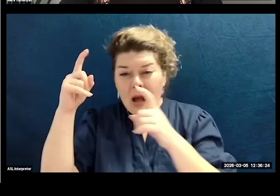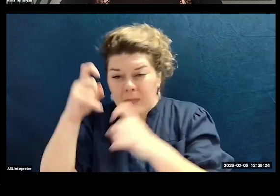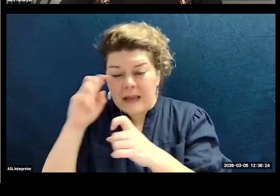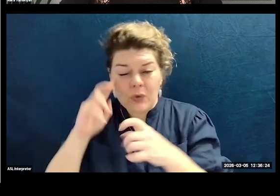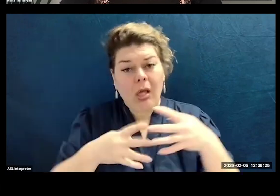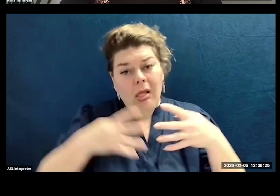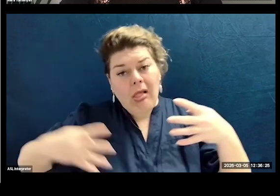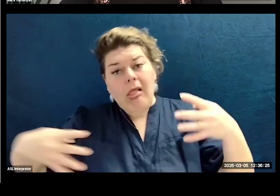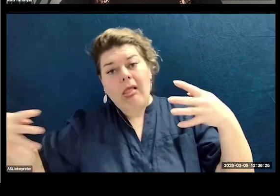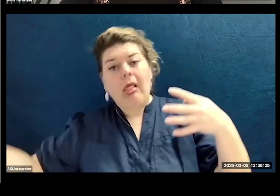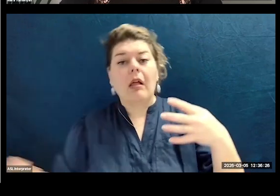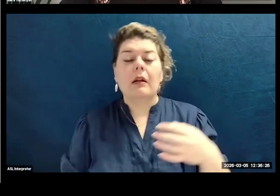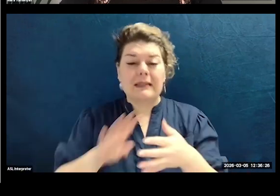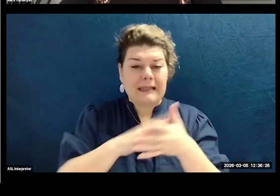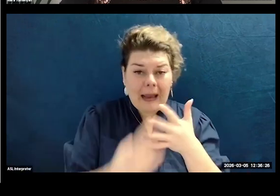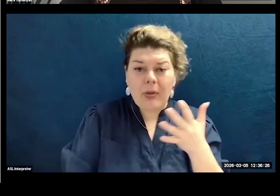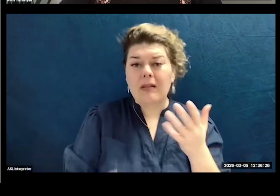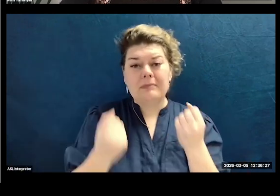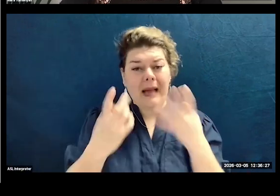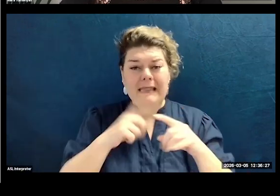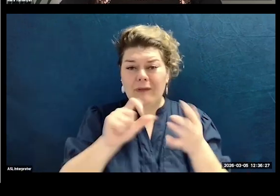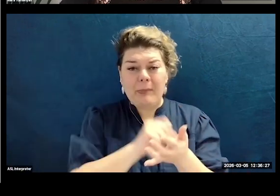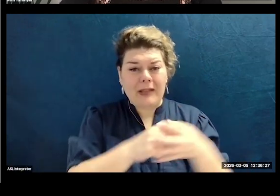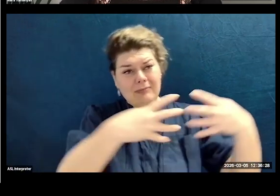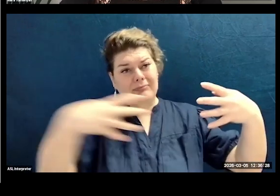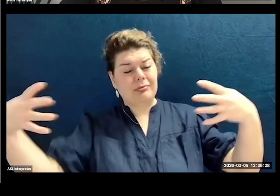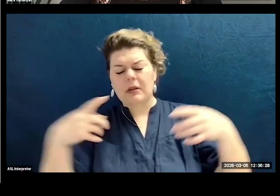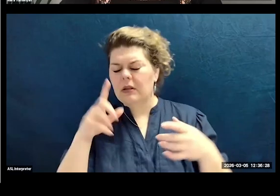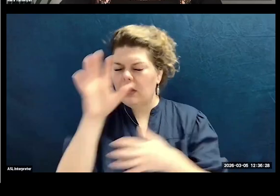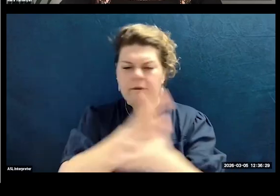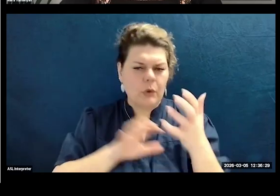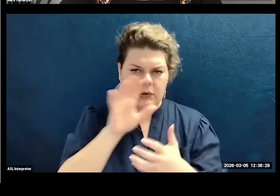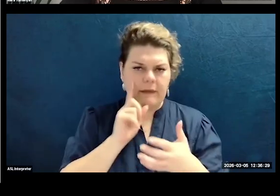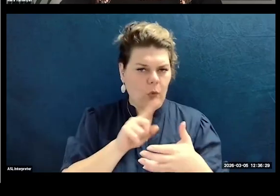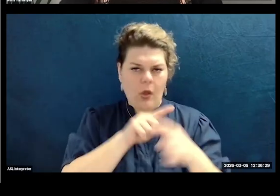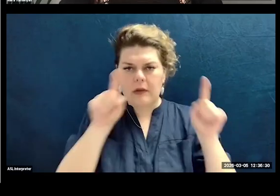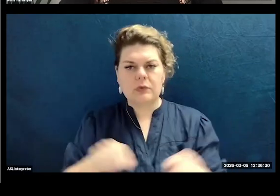or tables that split across pages can be very confusing for screen readers,